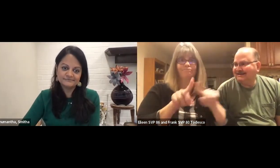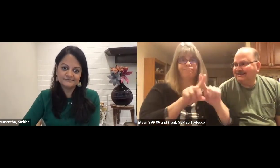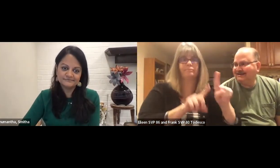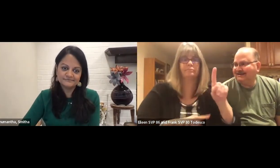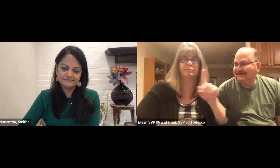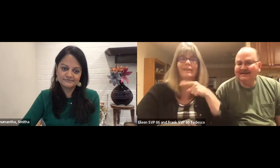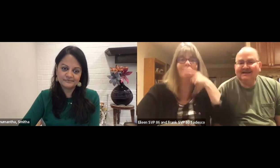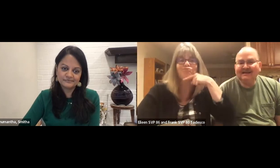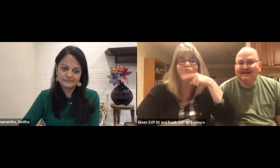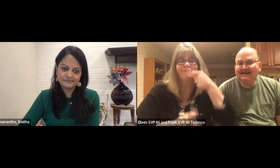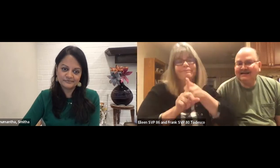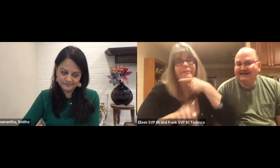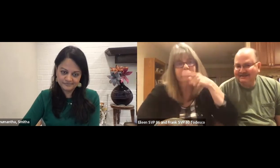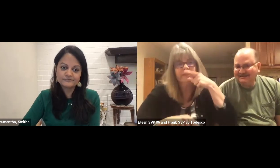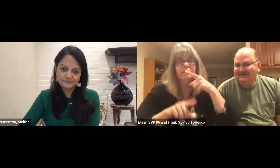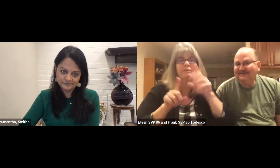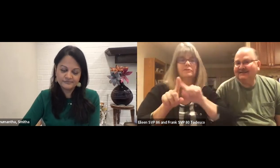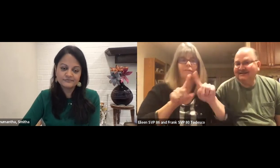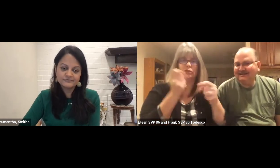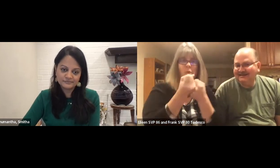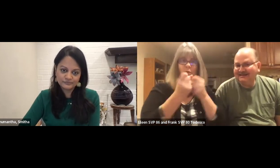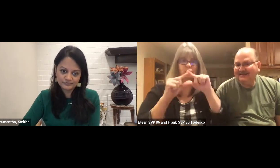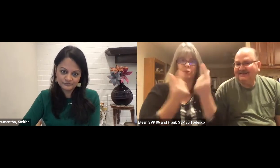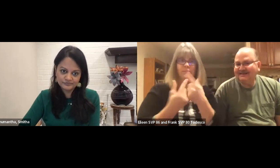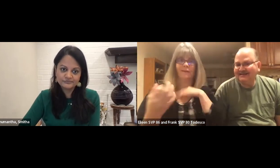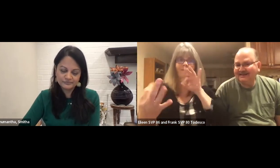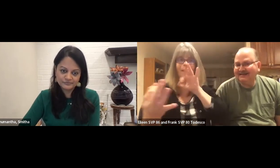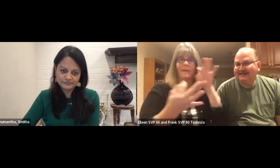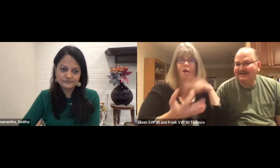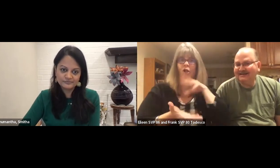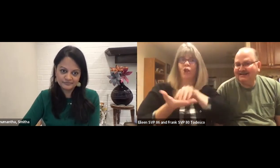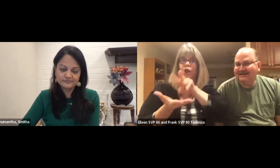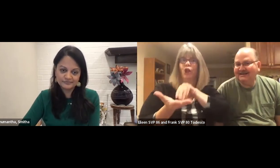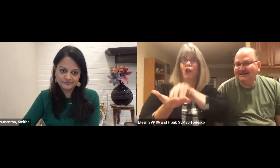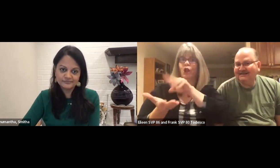Luckily, I am connected to different Facebook groups. Unfortunately, it is with hearing people,